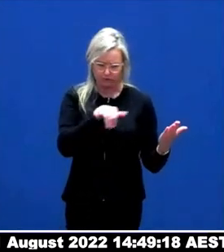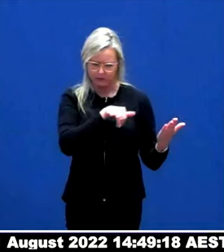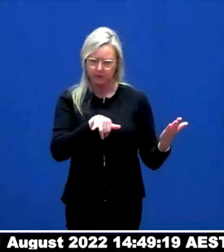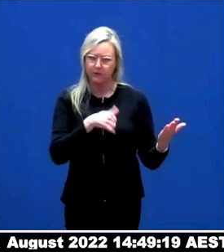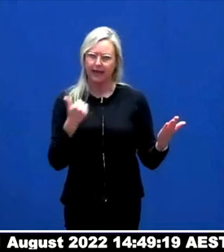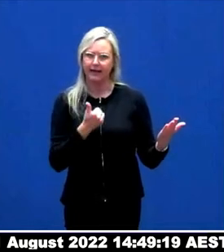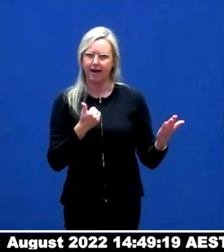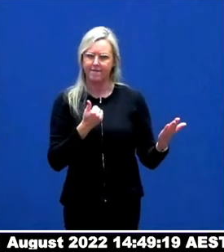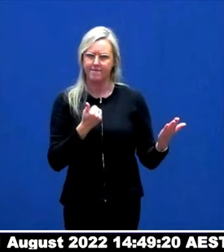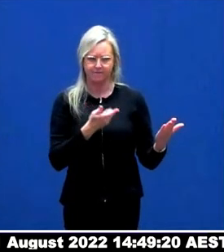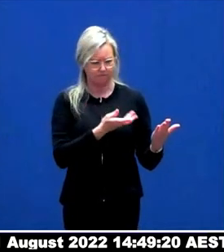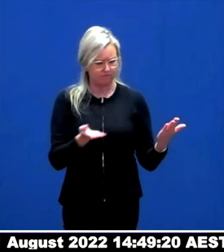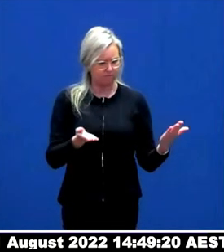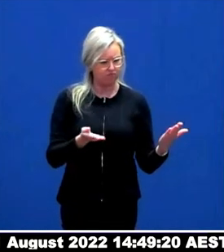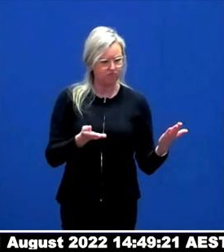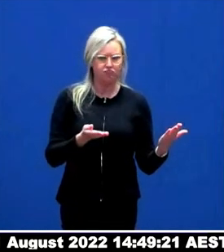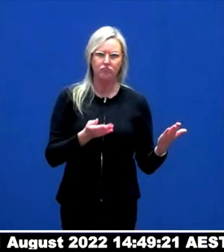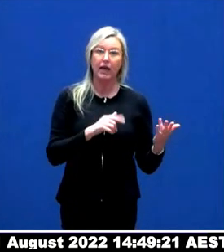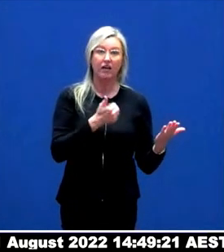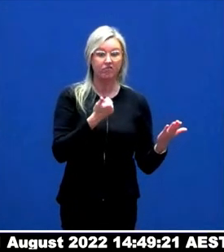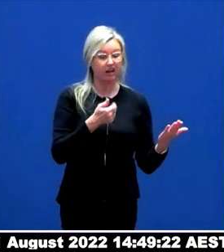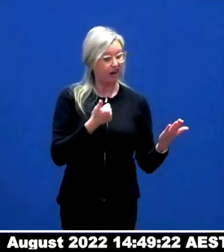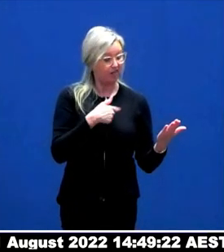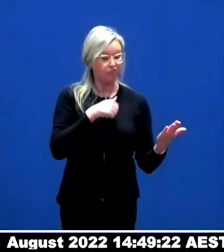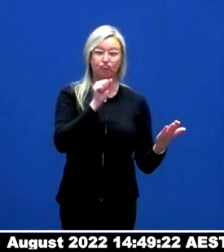If not, they would request further information to enable them to make that